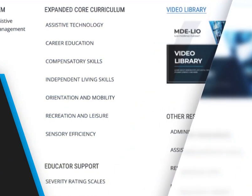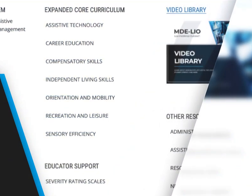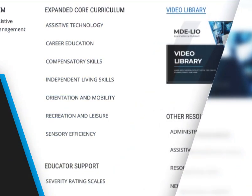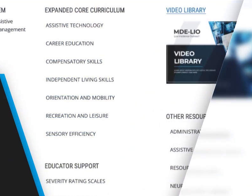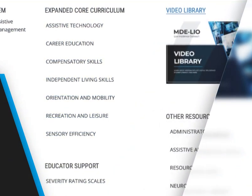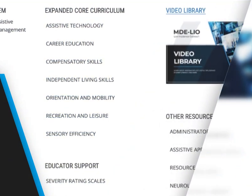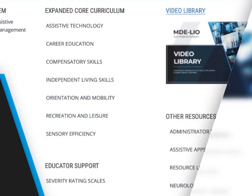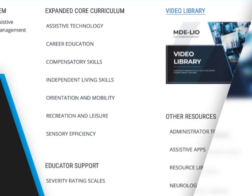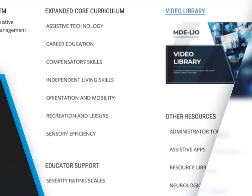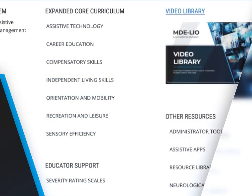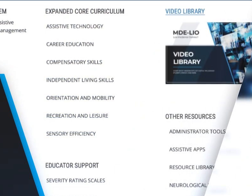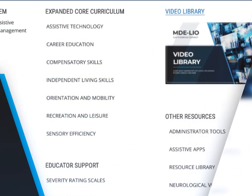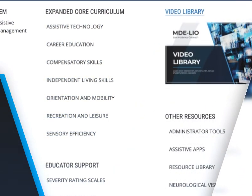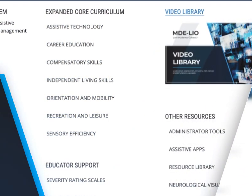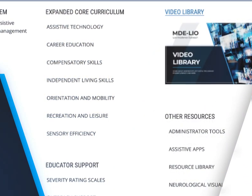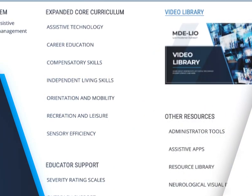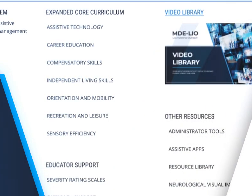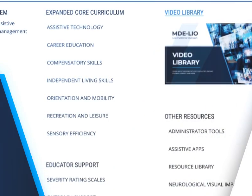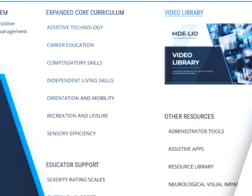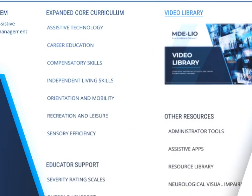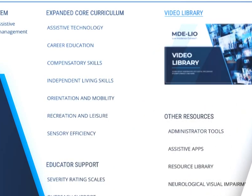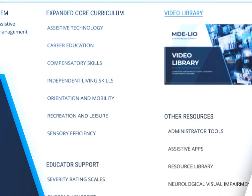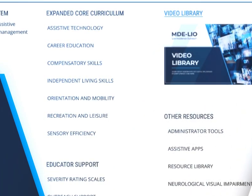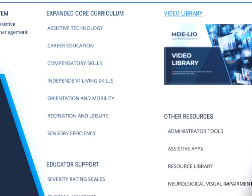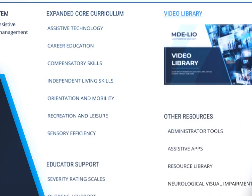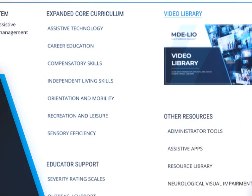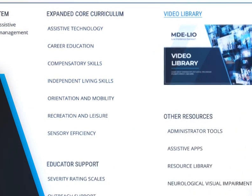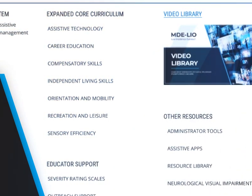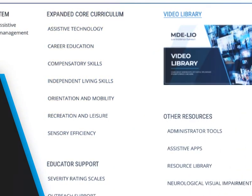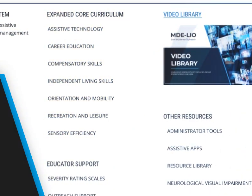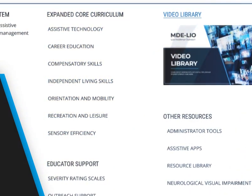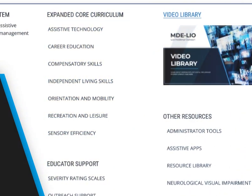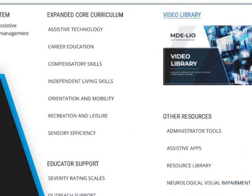and learn how MDE-LIO can support you.